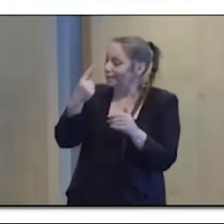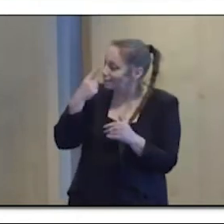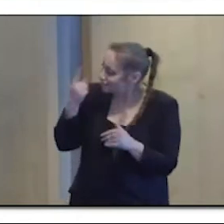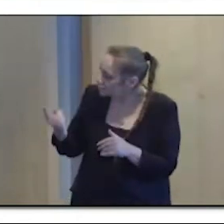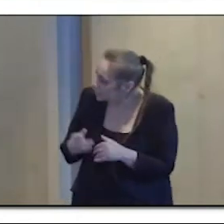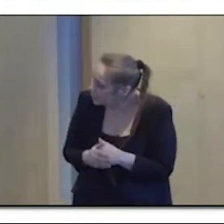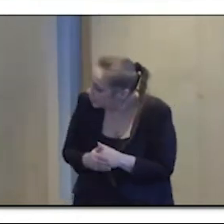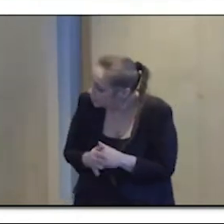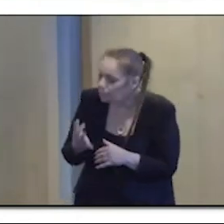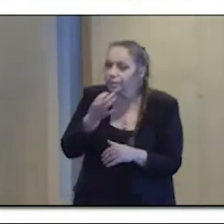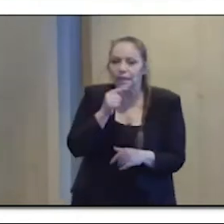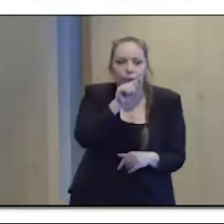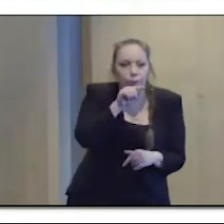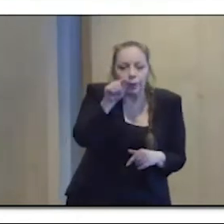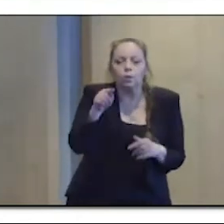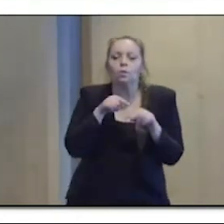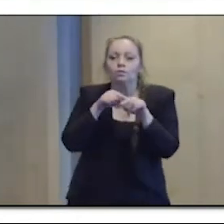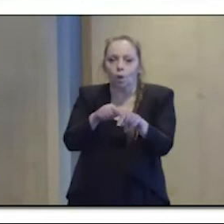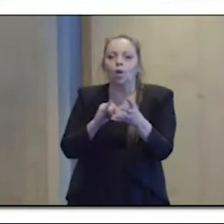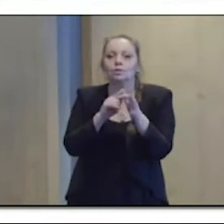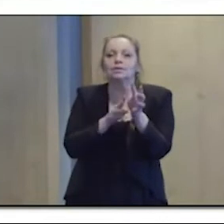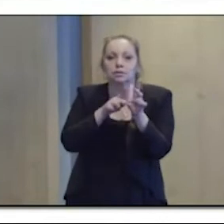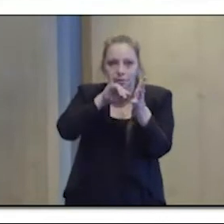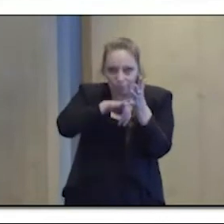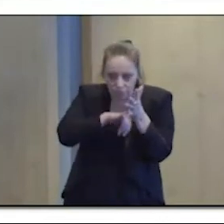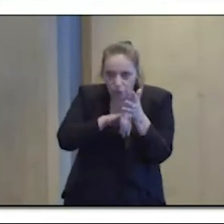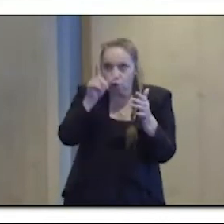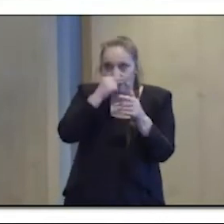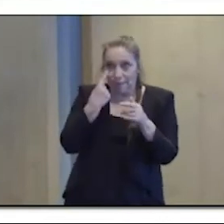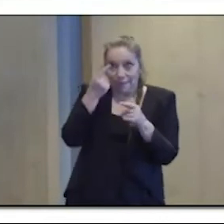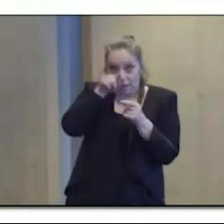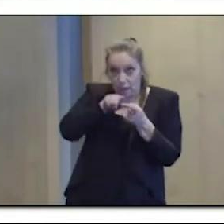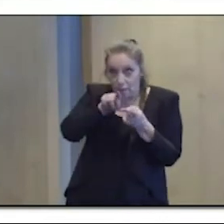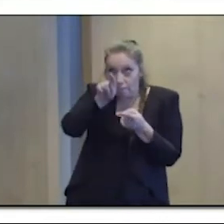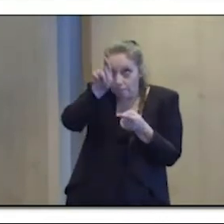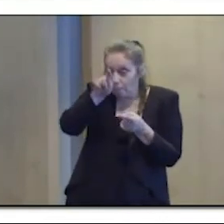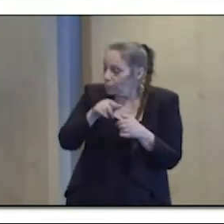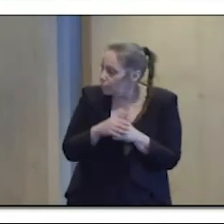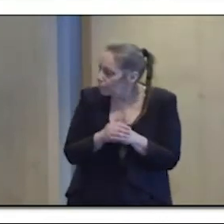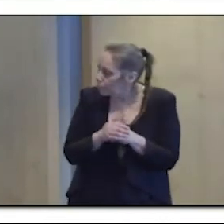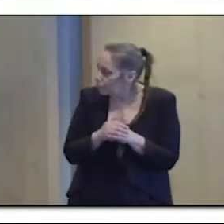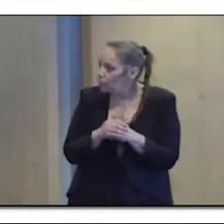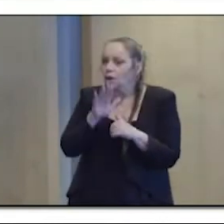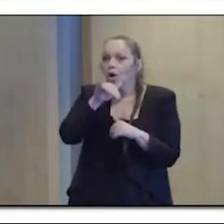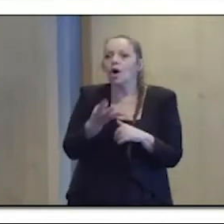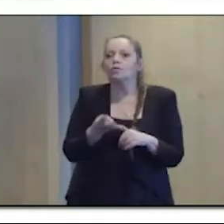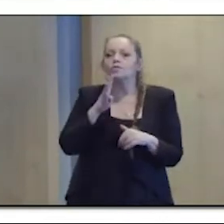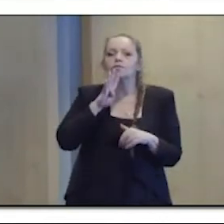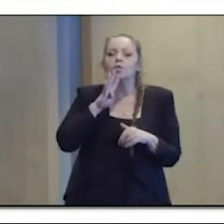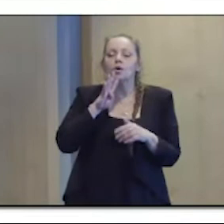that little wiggle seasonal cycle you can see that it's going up. We're over 400 parts per million,